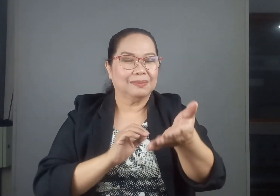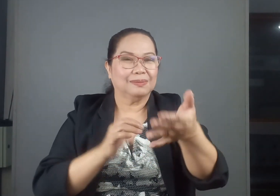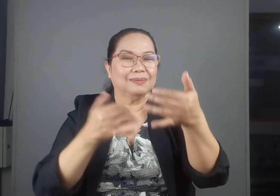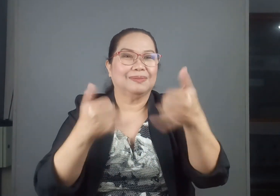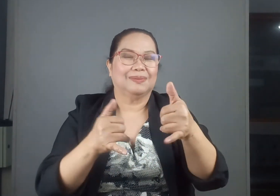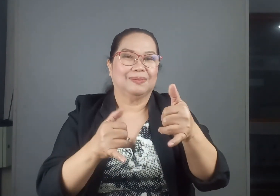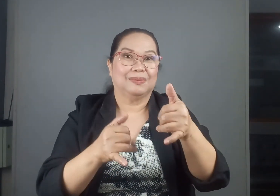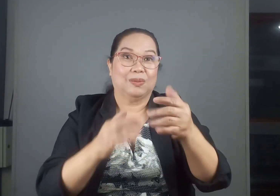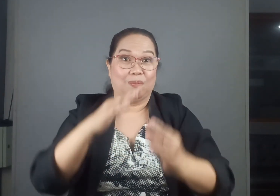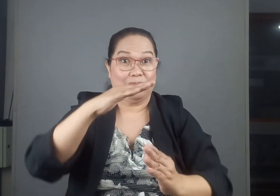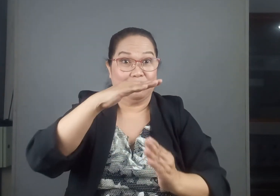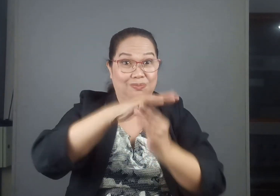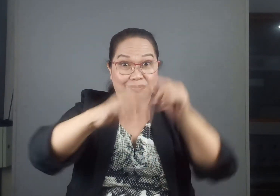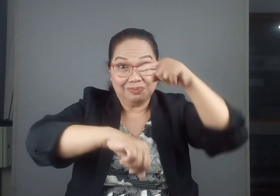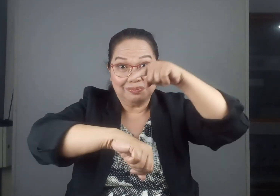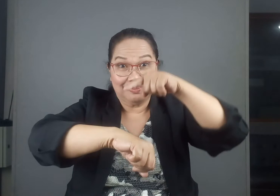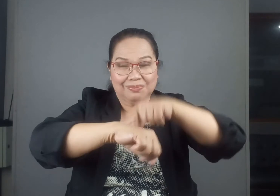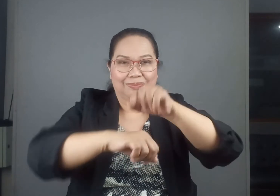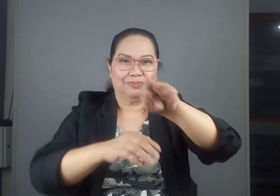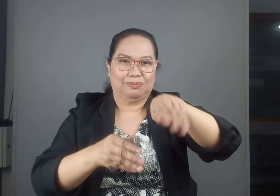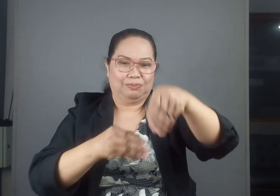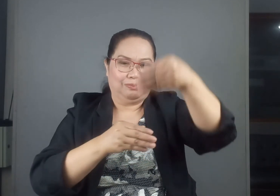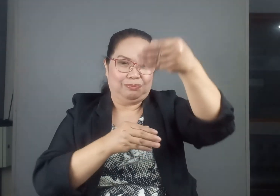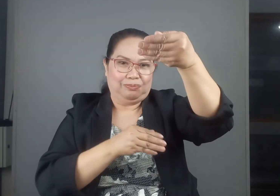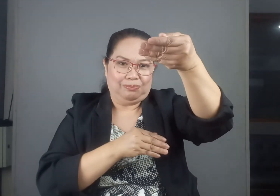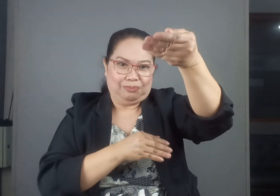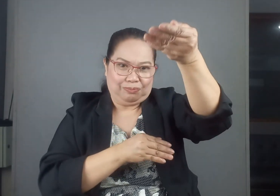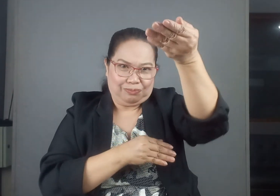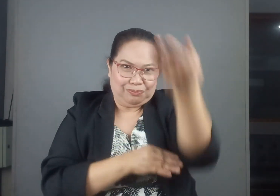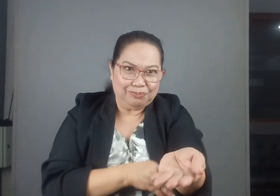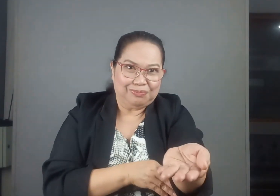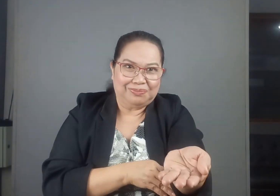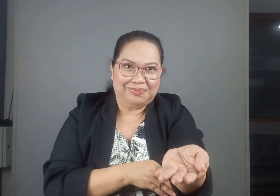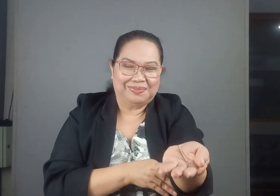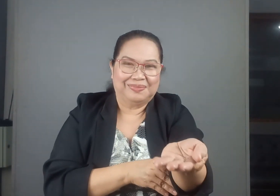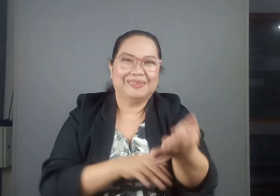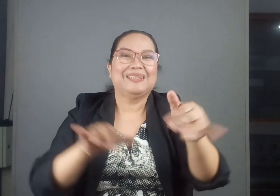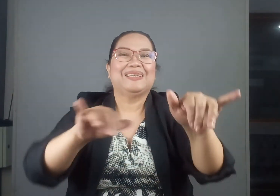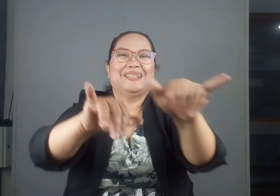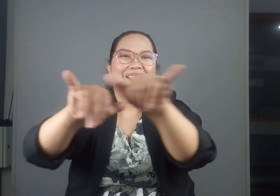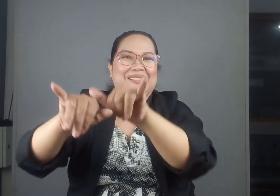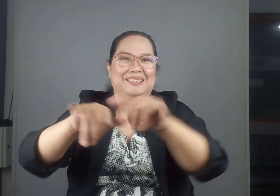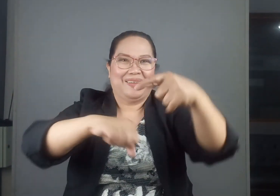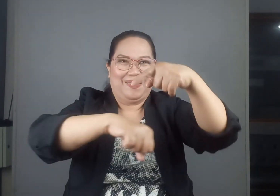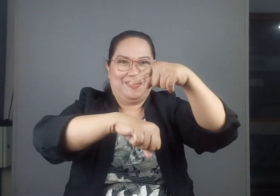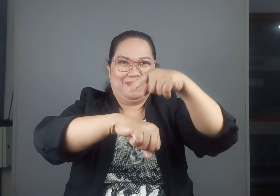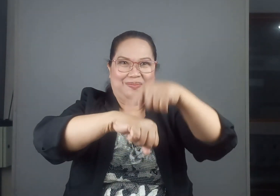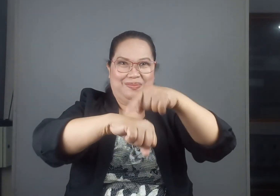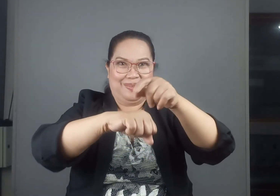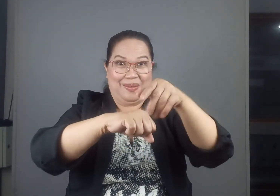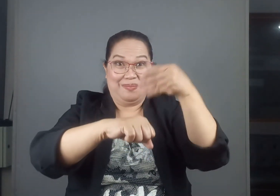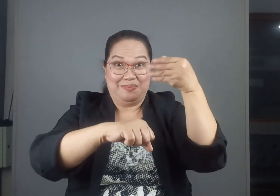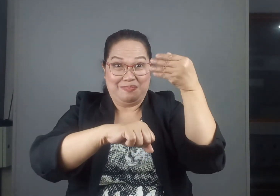players will put down their chosen cards face up at the same time. After putting down the cards,